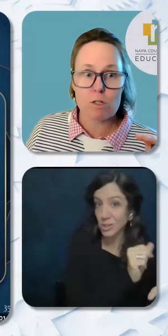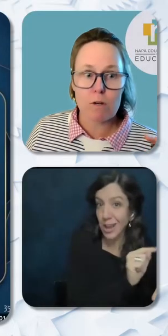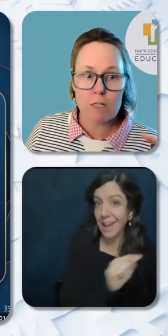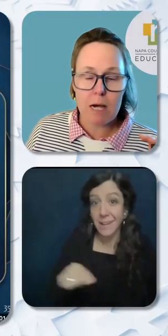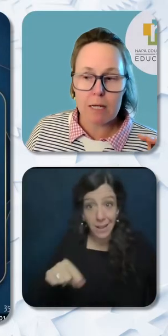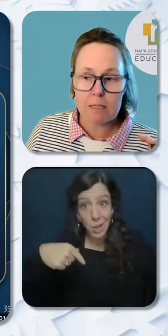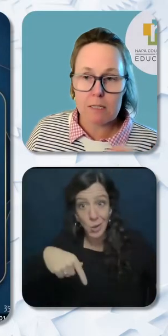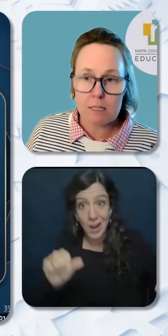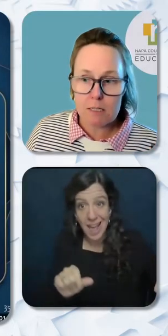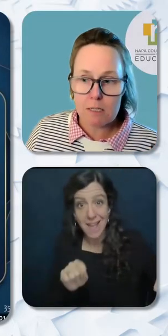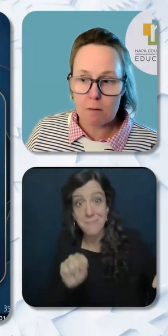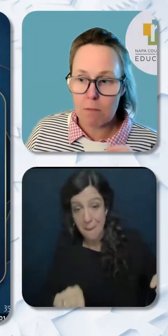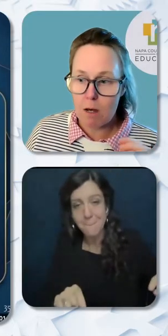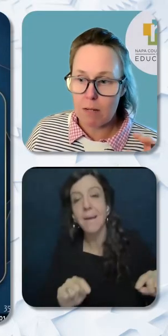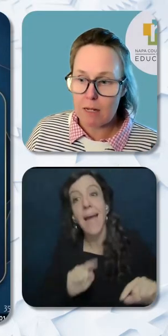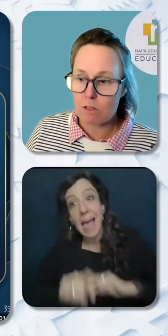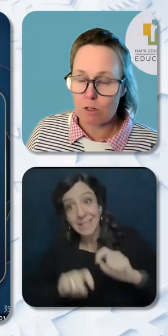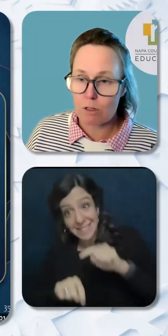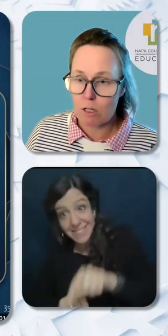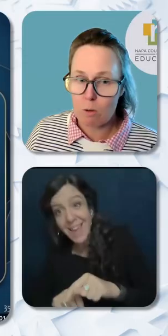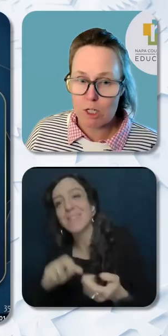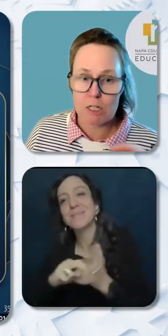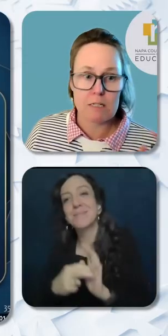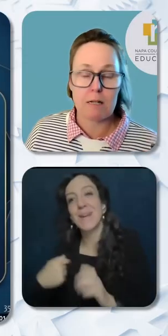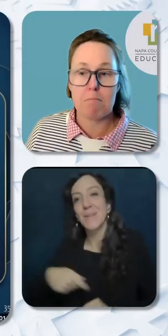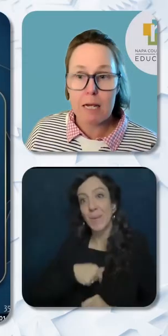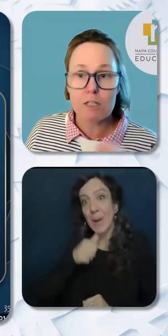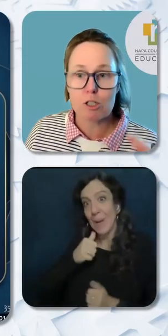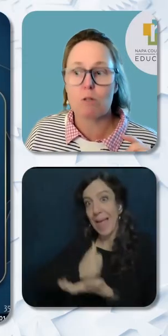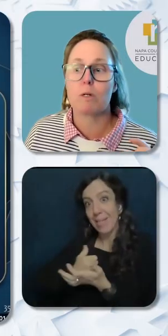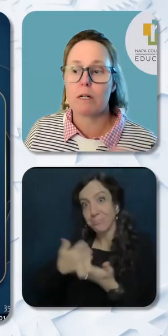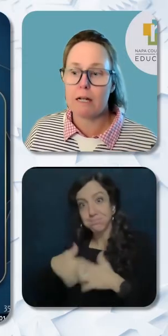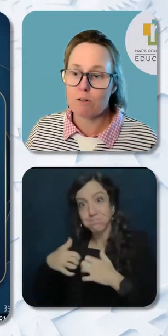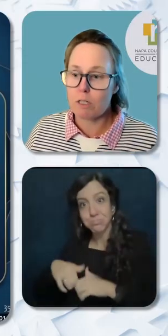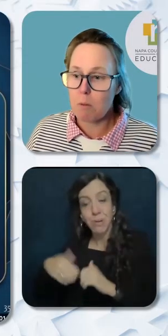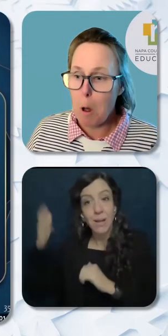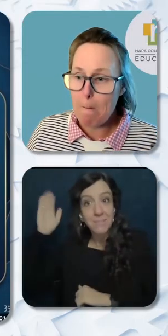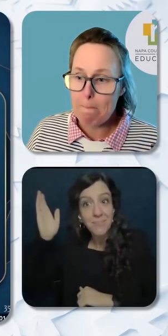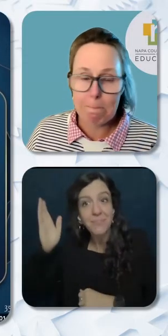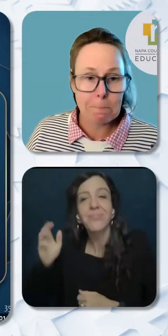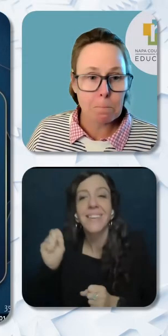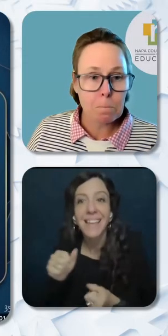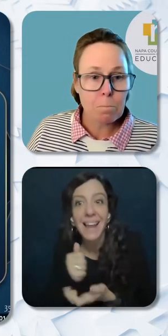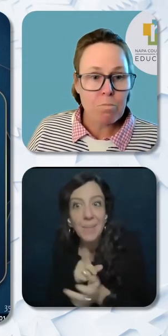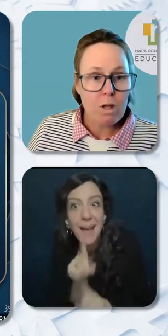for those of us behind the scenes to, answer the questions and make sure we're answering them all.